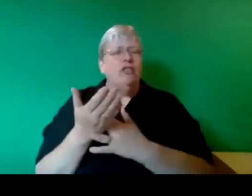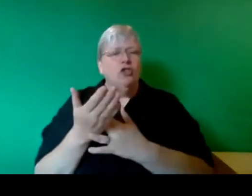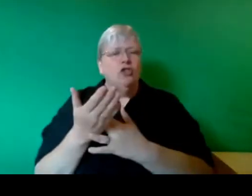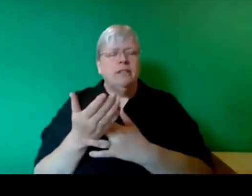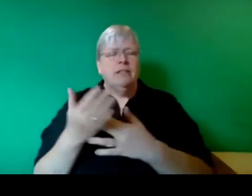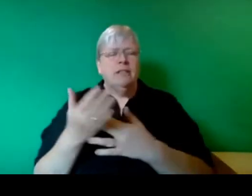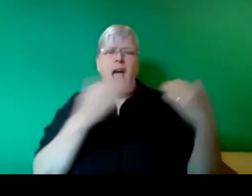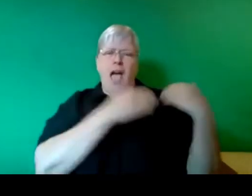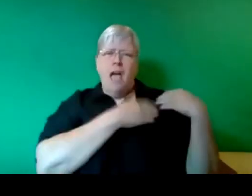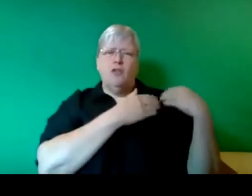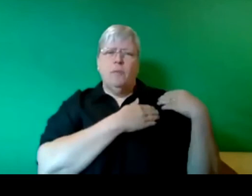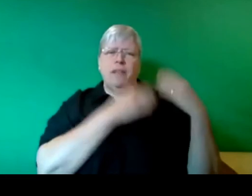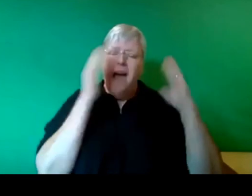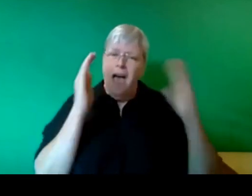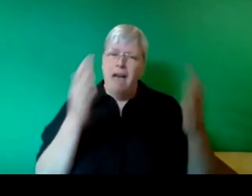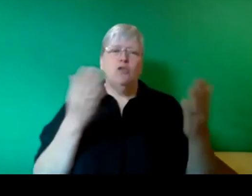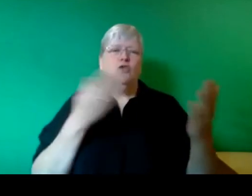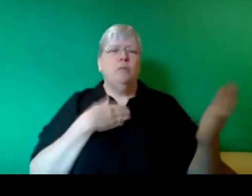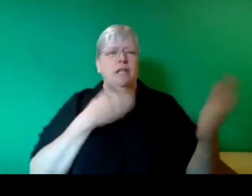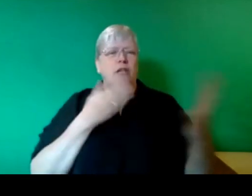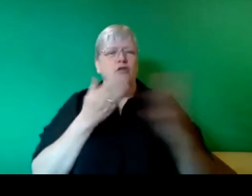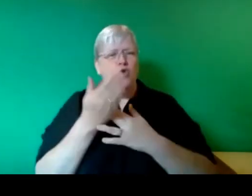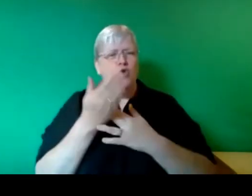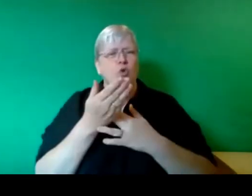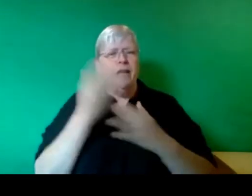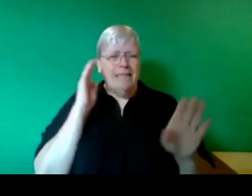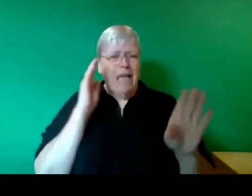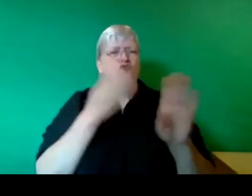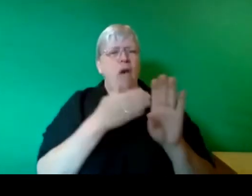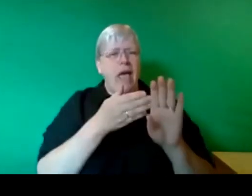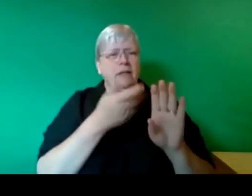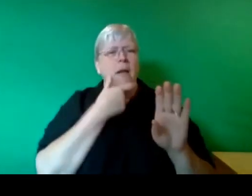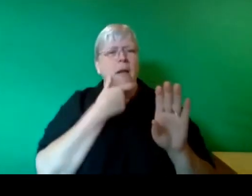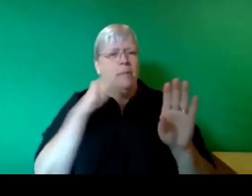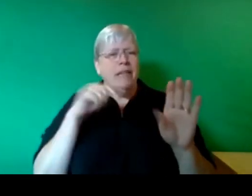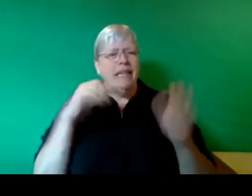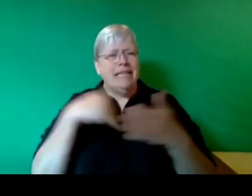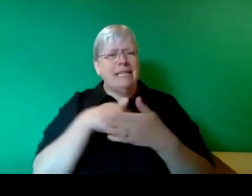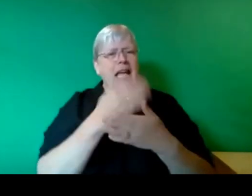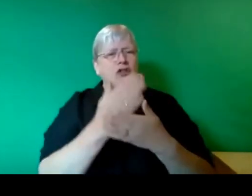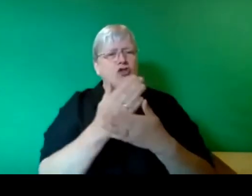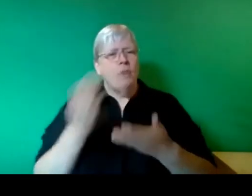through direct public sector provision because the markets alone won't fix this.